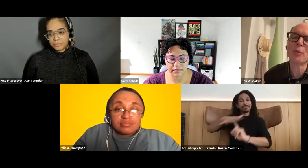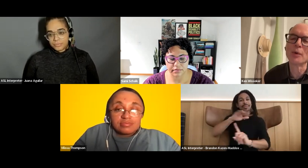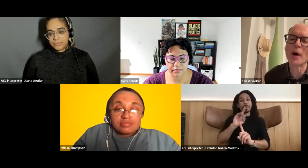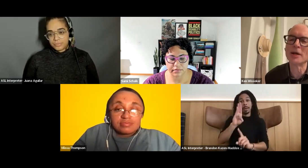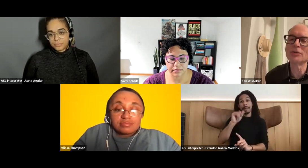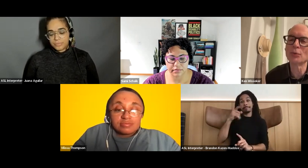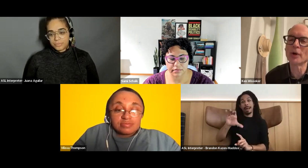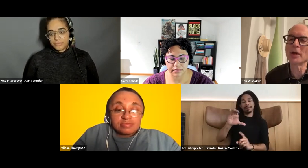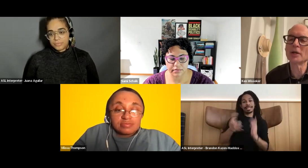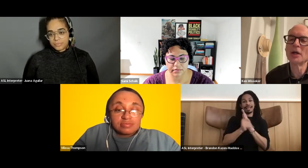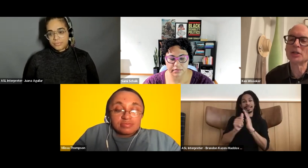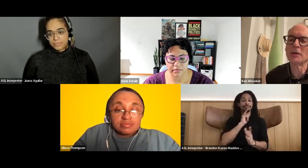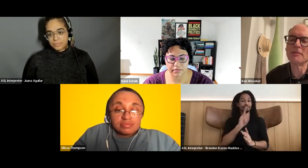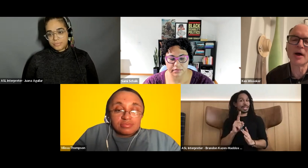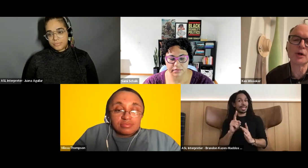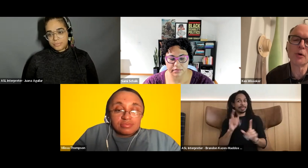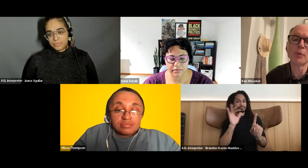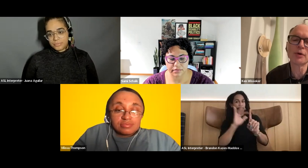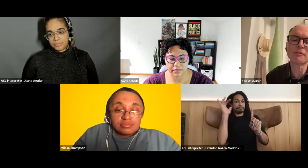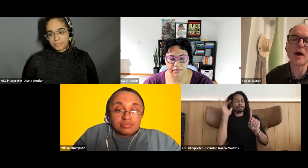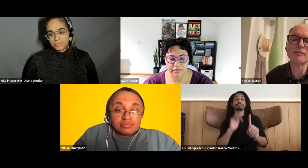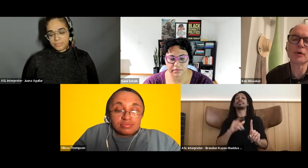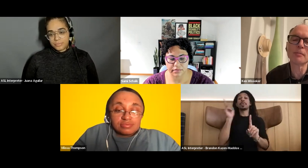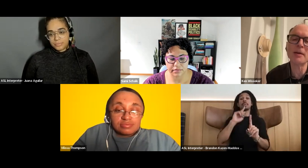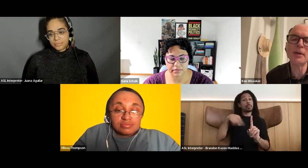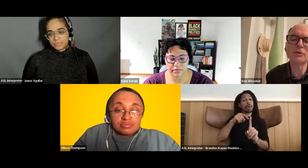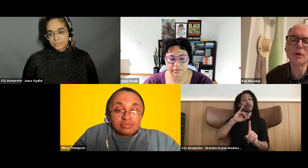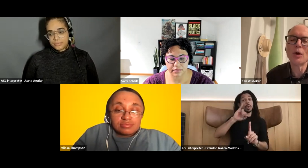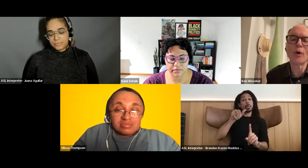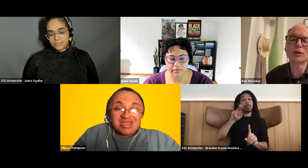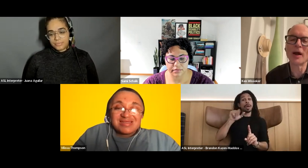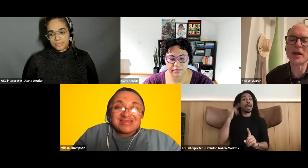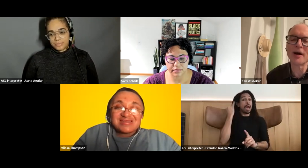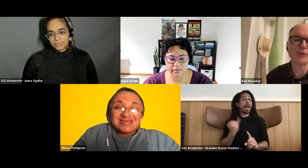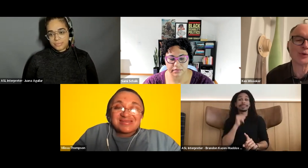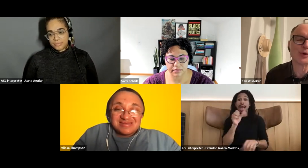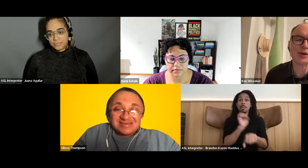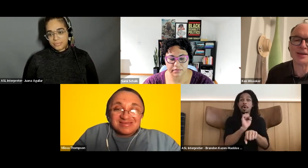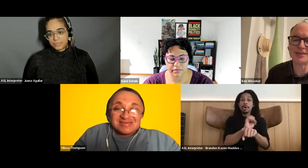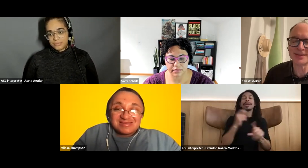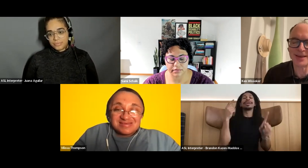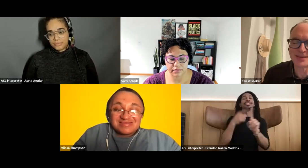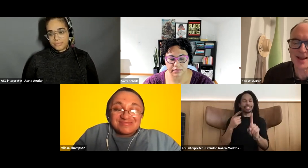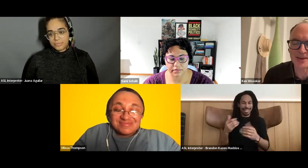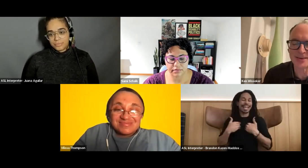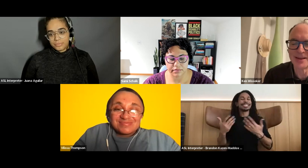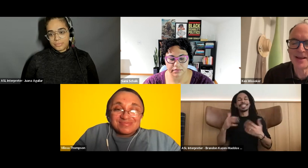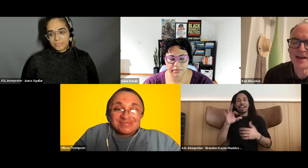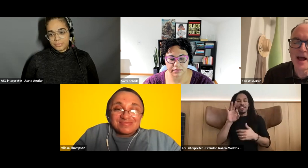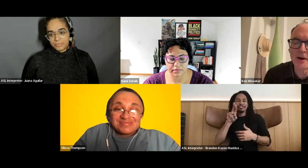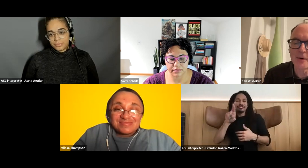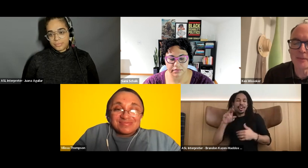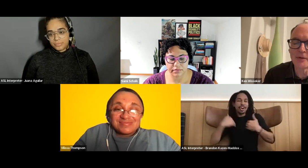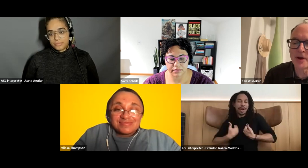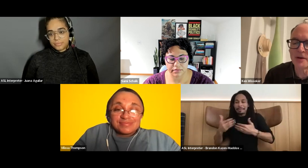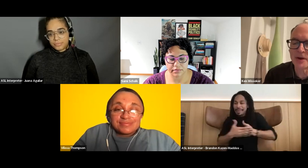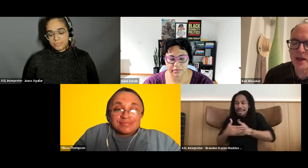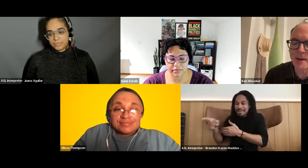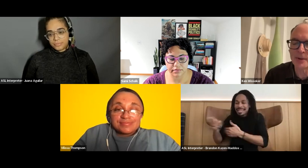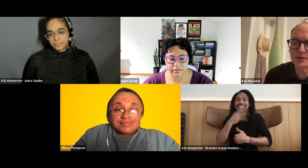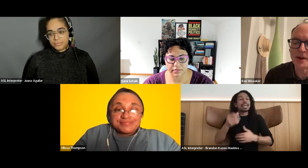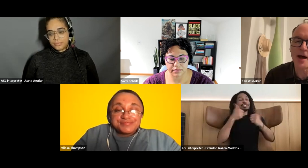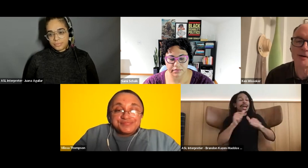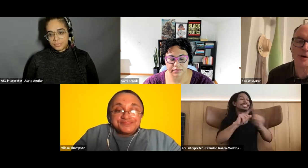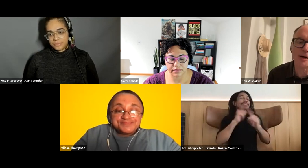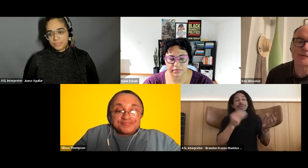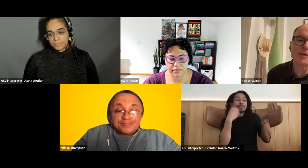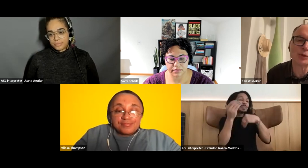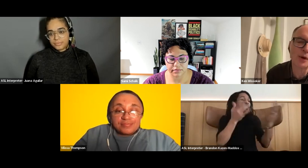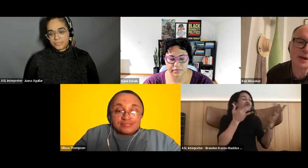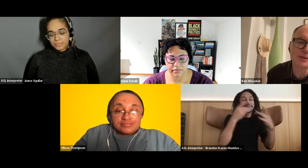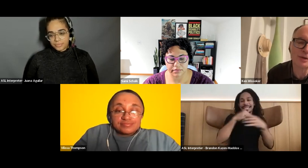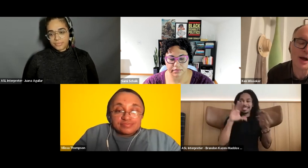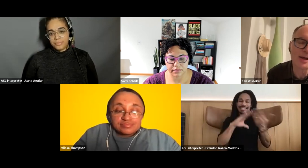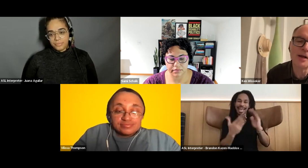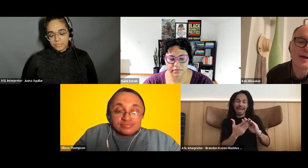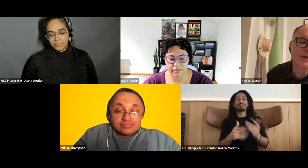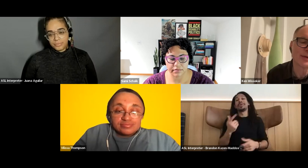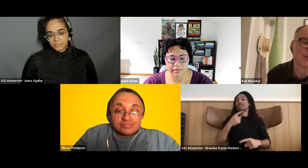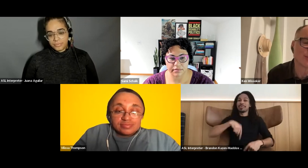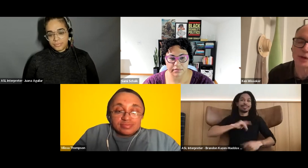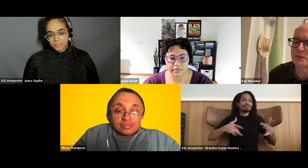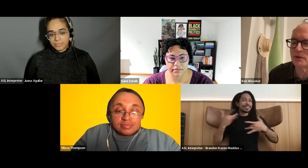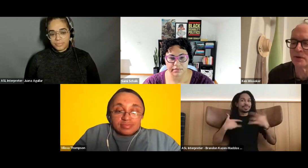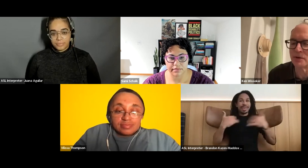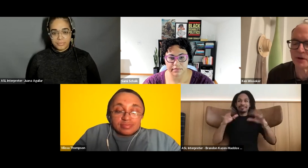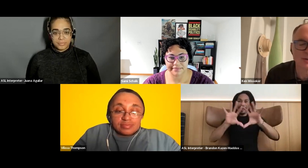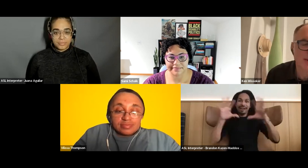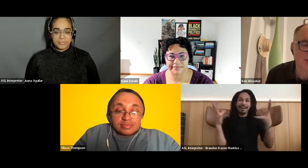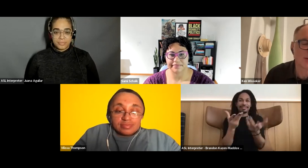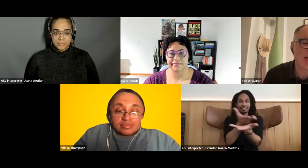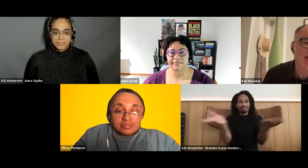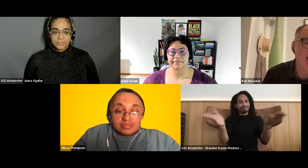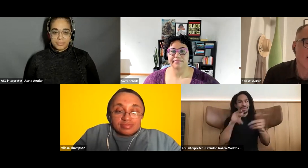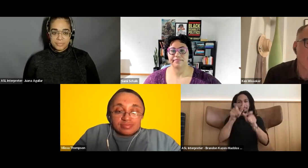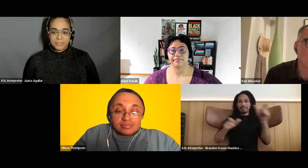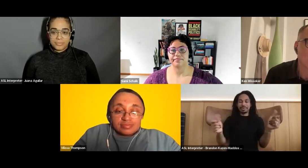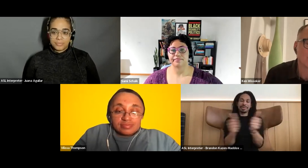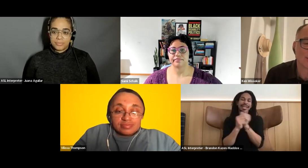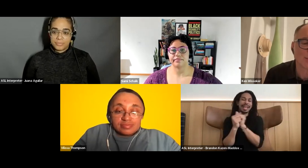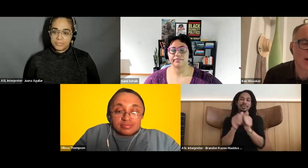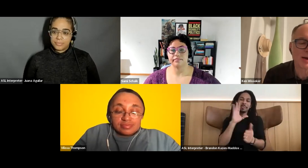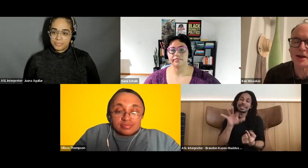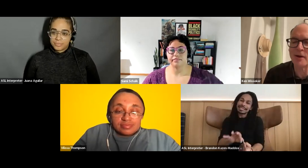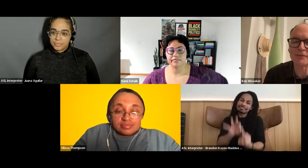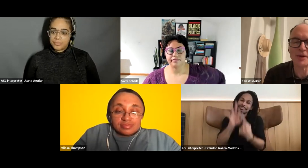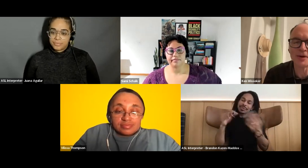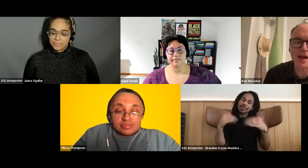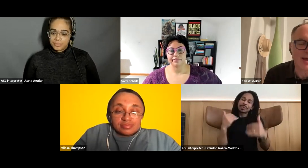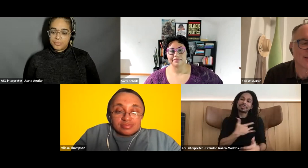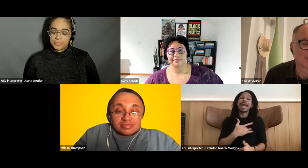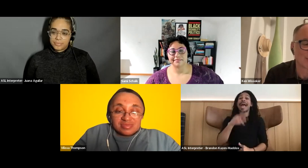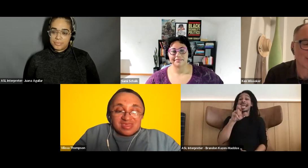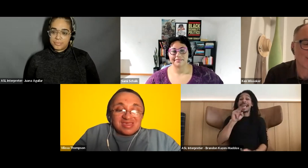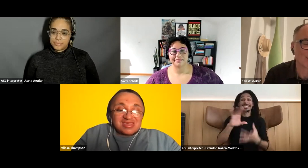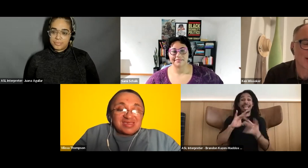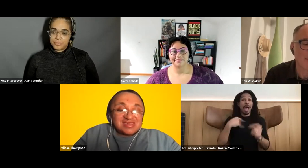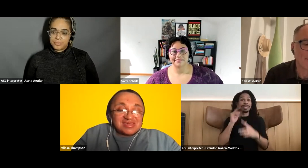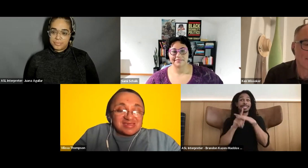Ken Wissoker: When Juana isn't working she can be found home with her 5 fur babies, or trying out new good eats in town. We're very, very happy to have all of them joining us tonight. I think this is going to be really really special, and I'm going to get out of here and turn it over to them.